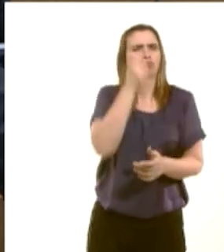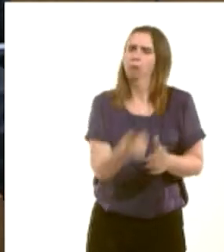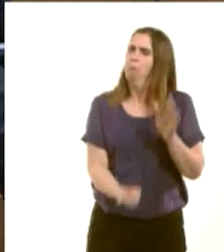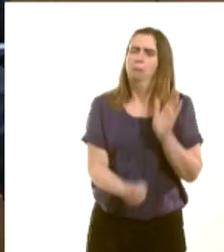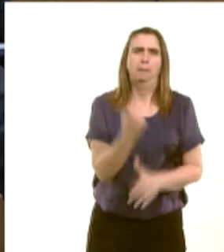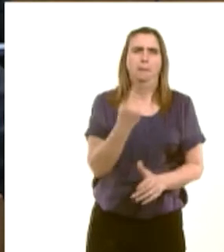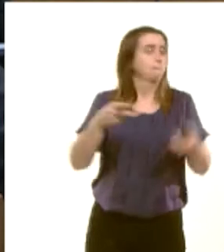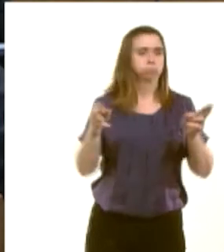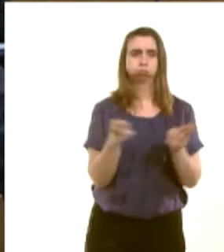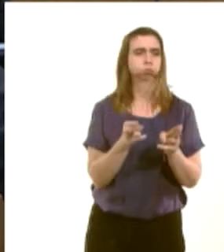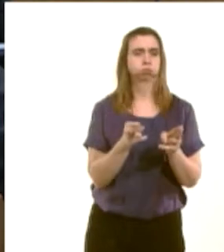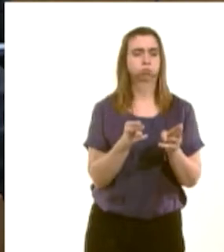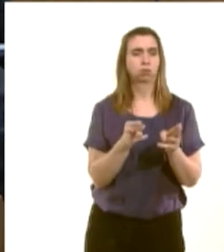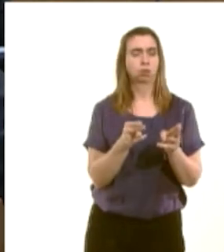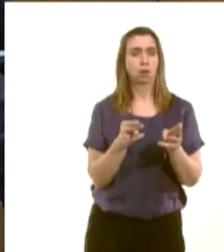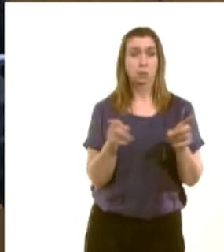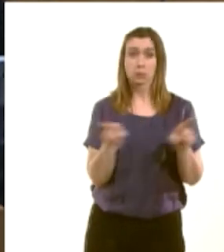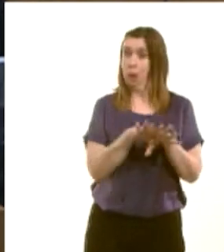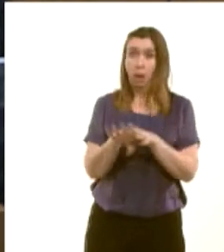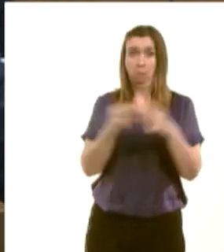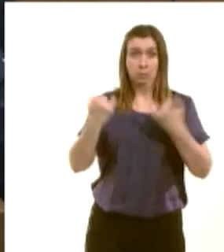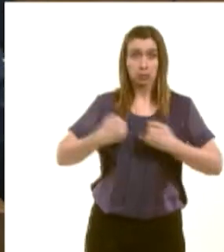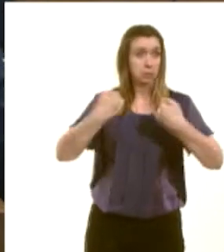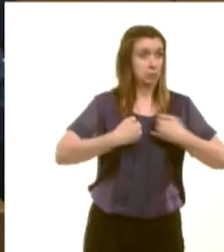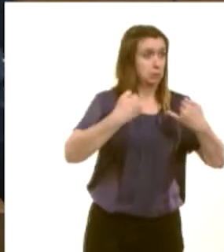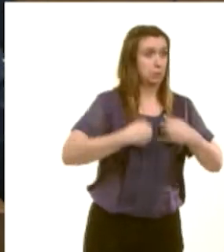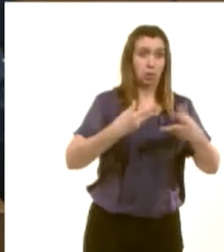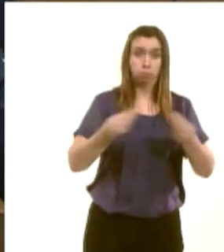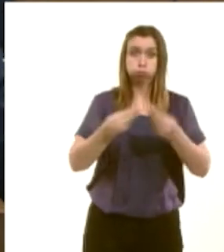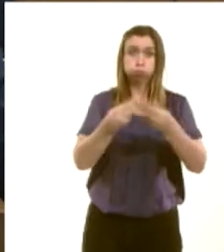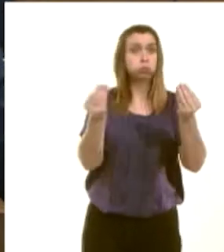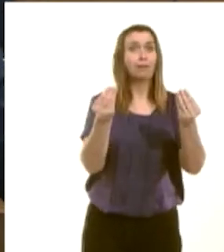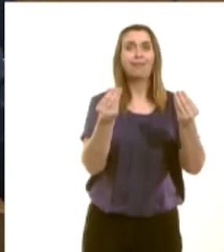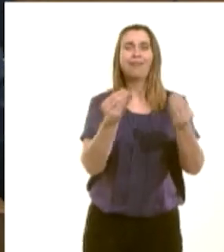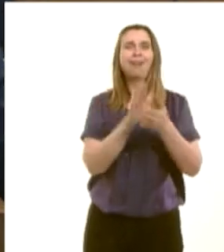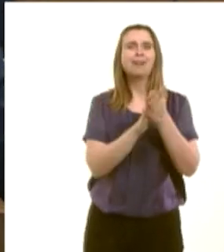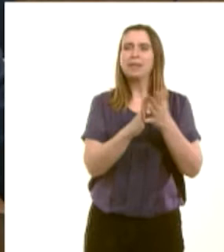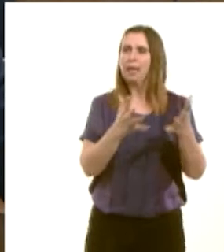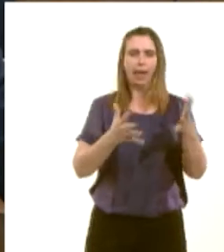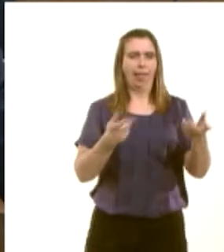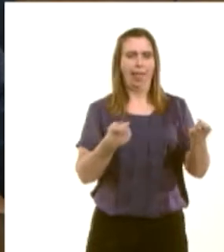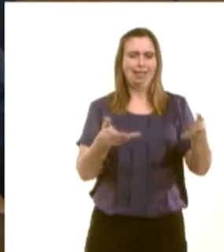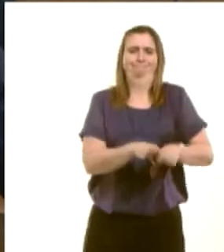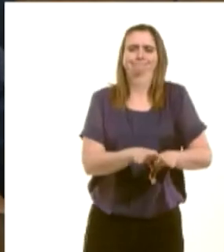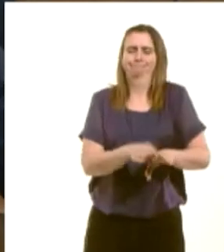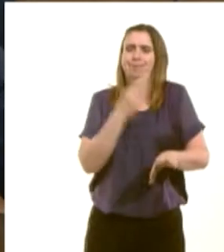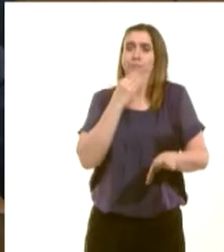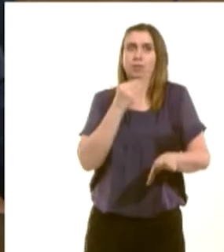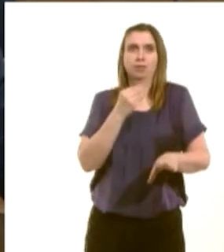in that ward to have so many off sick at the same time, and, as a result of that, temporary measures have had to be taken. Itís nothing to do with resources; itís to do with the